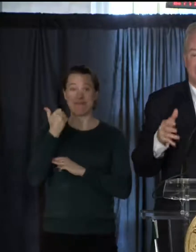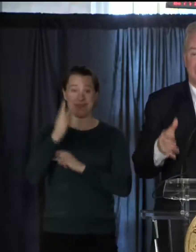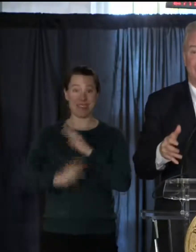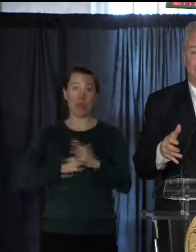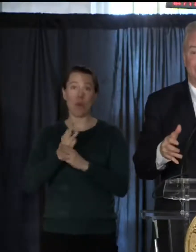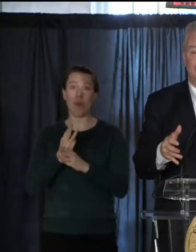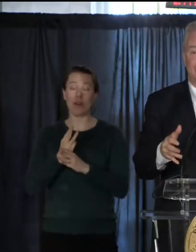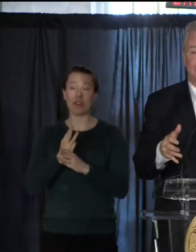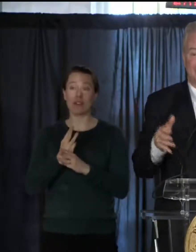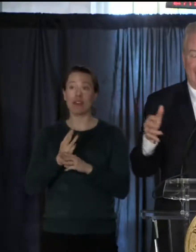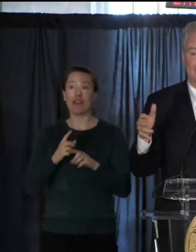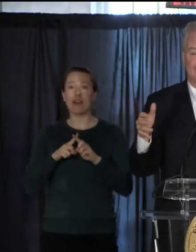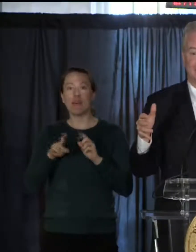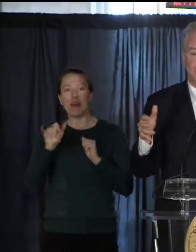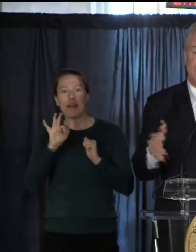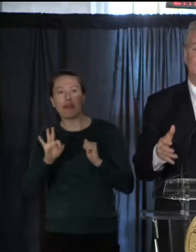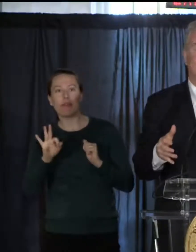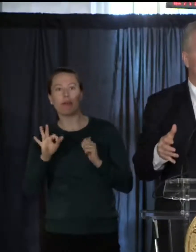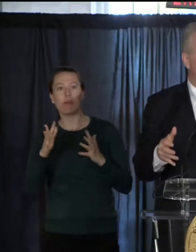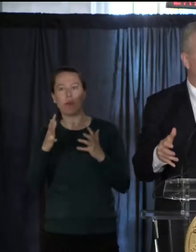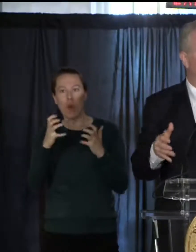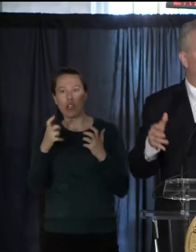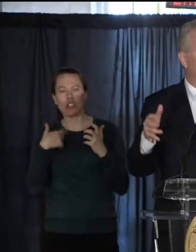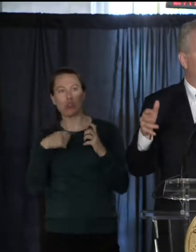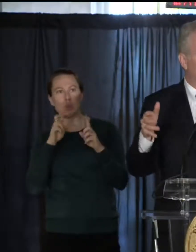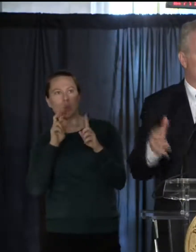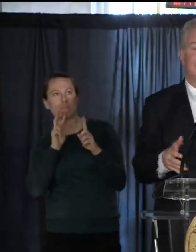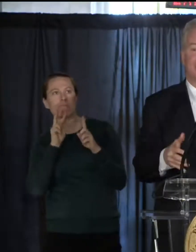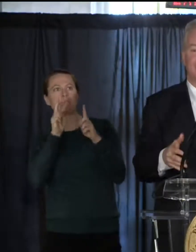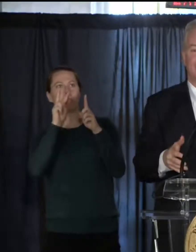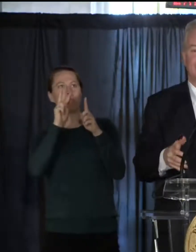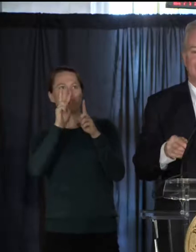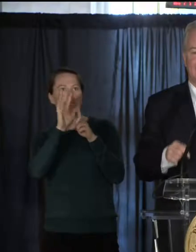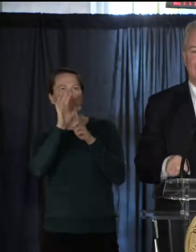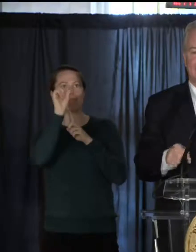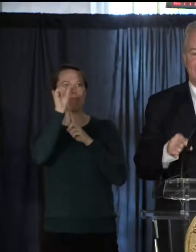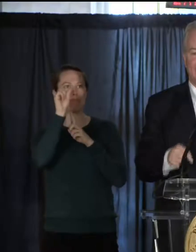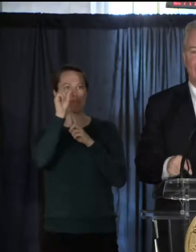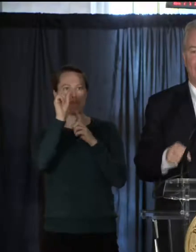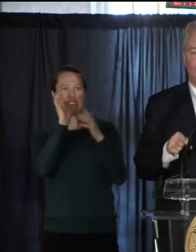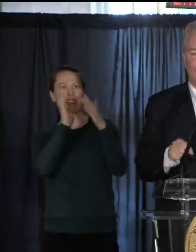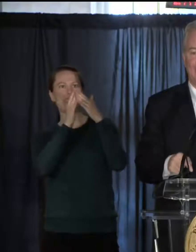LIVE UP TO THAT PRINCIPLE AND THAT STANDARD LET'S START RIGHT